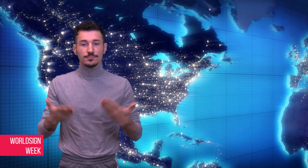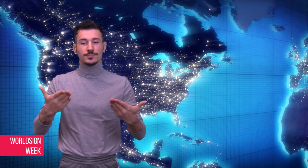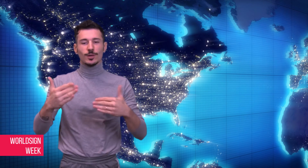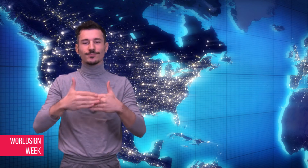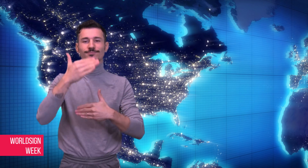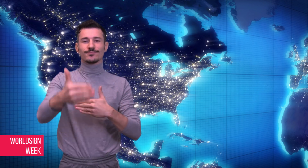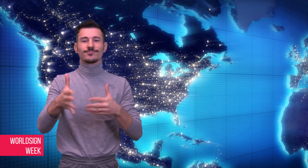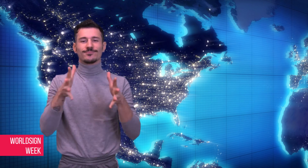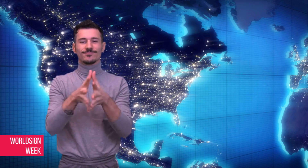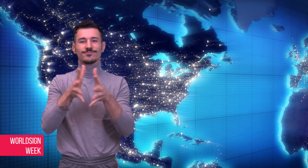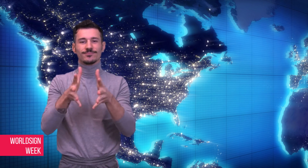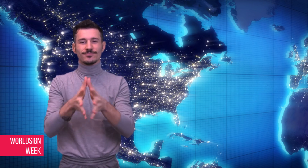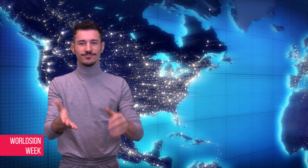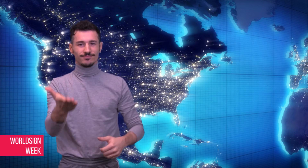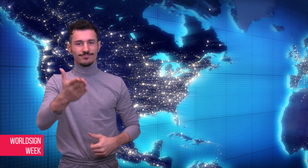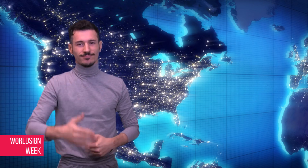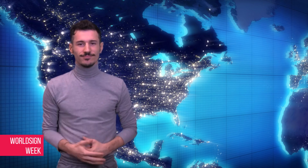Now, let’s go to next story.